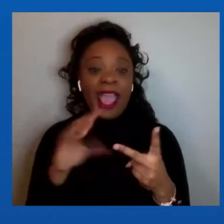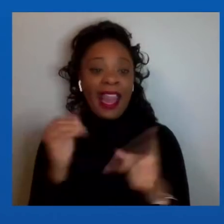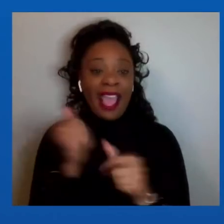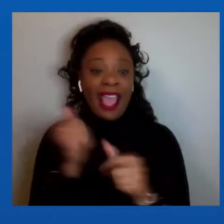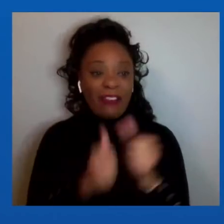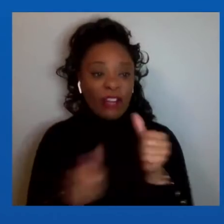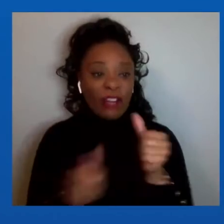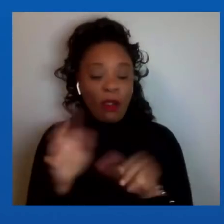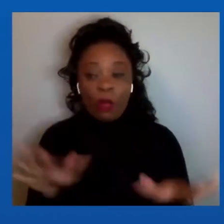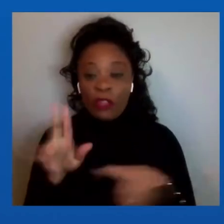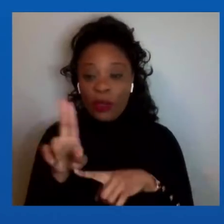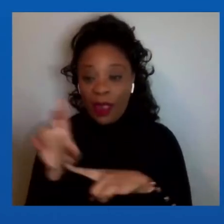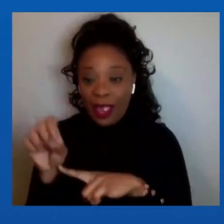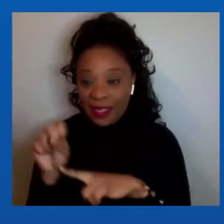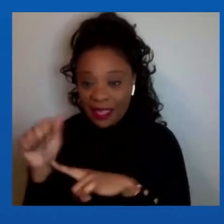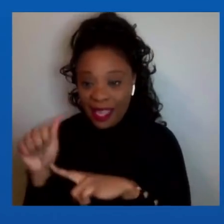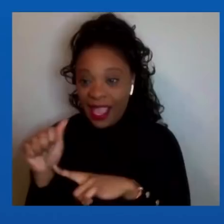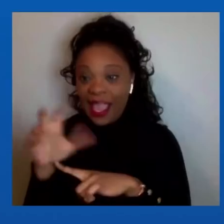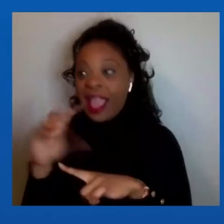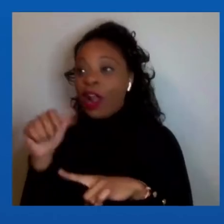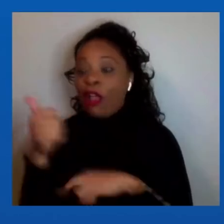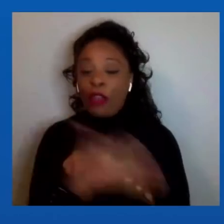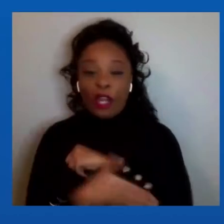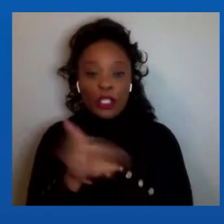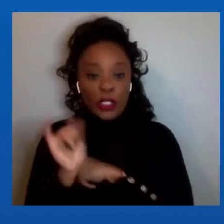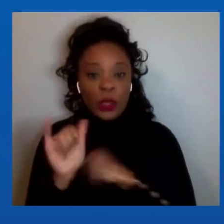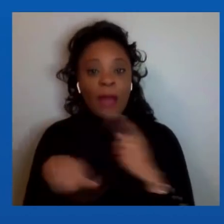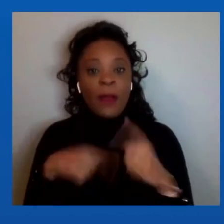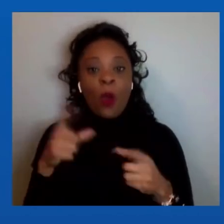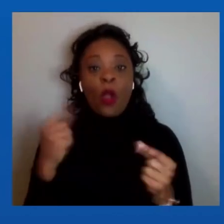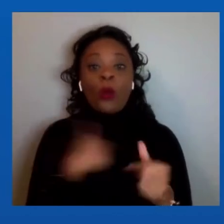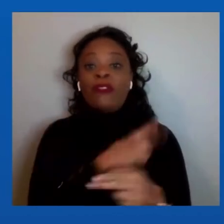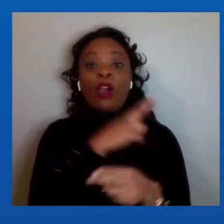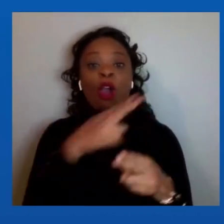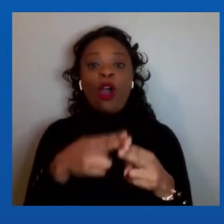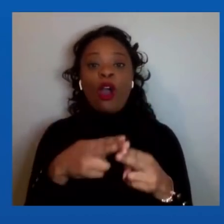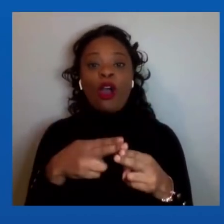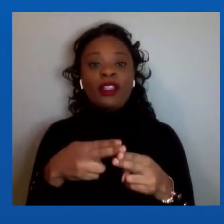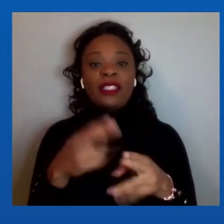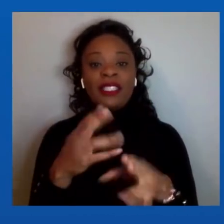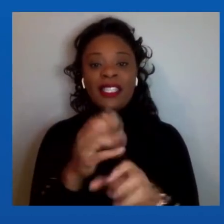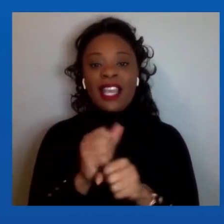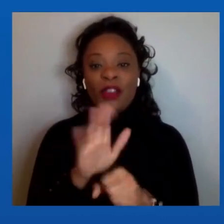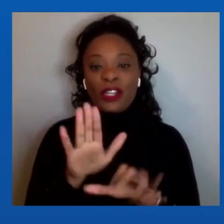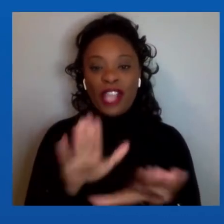and further on what we have called Get your child tax credit EITC